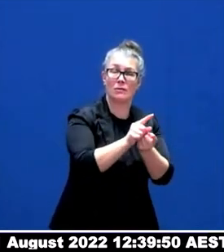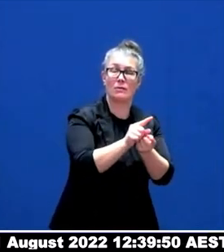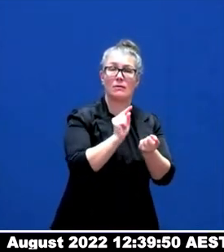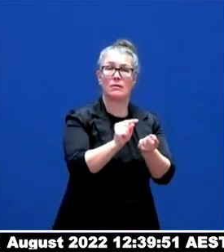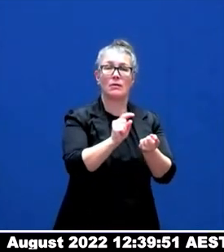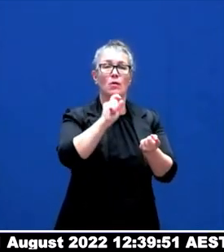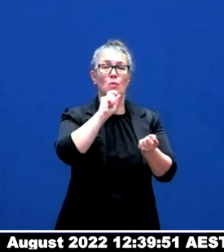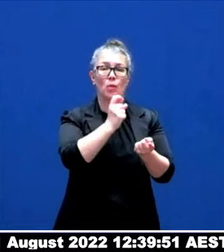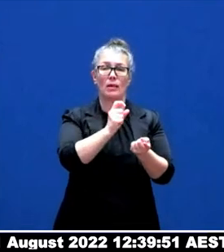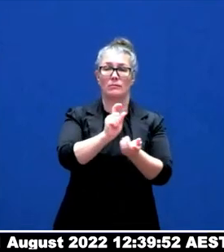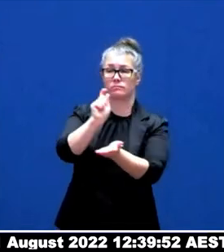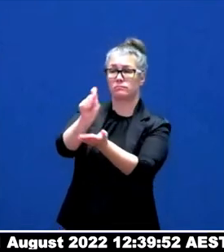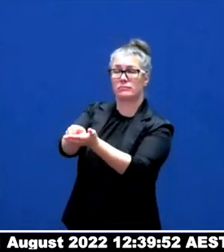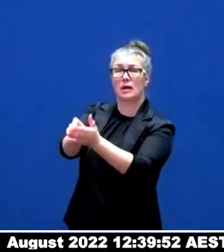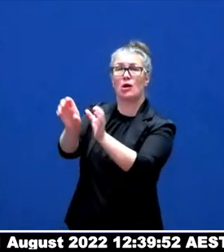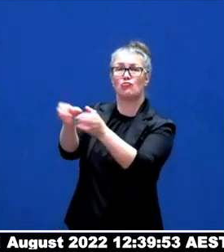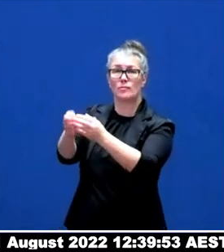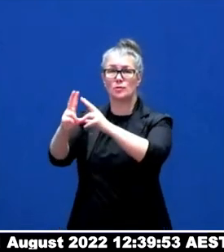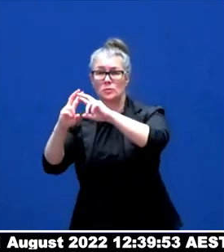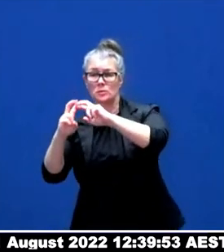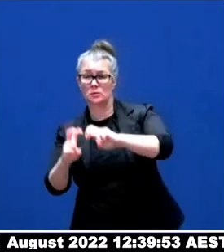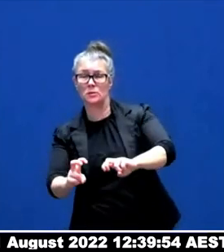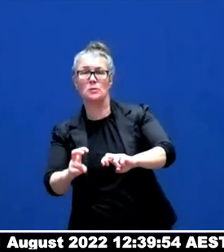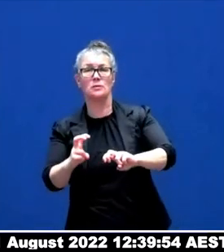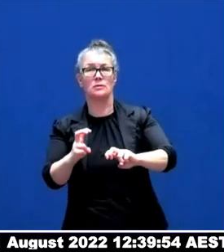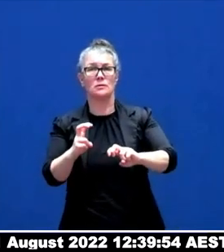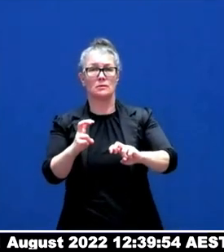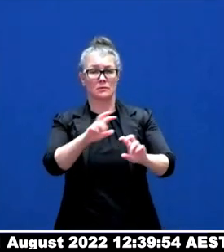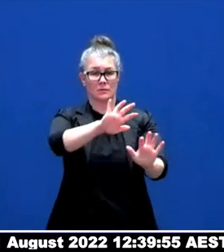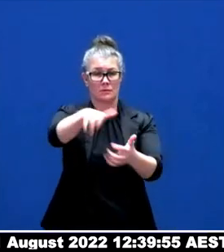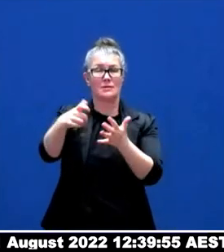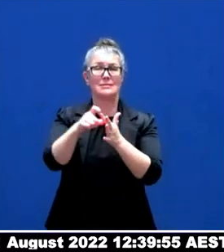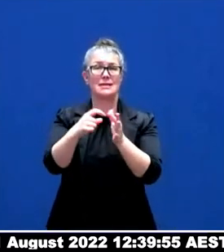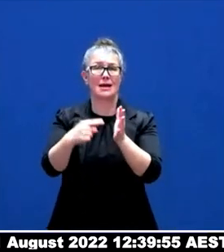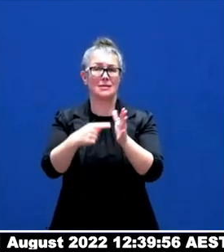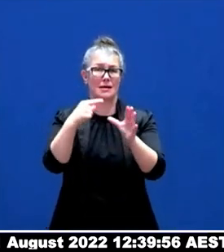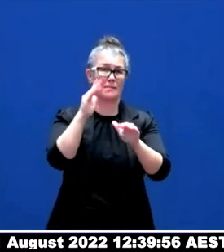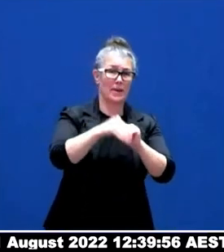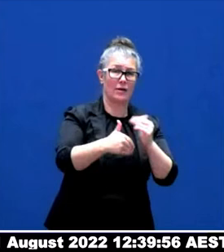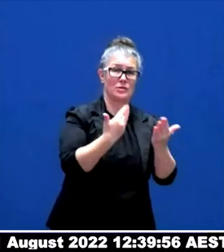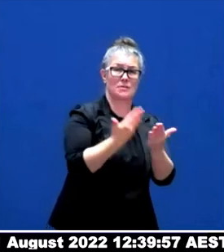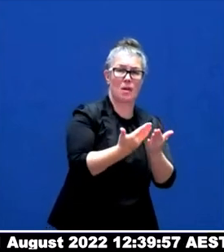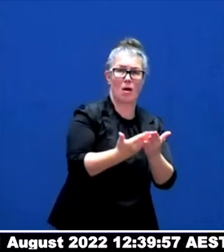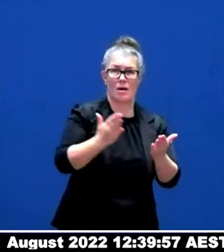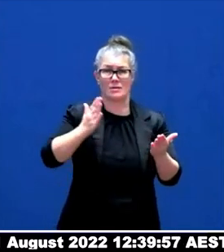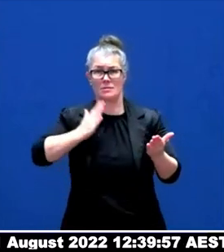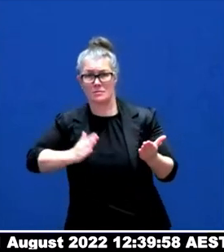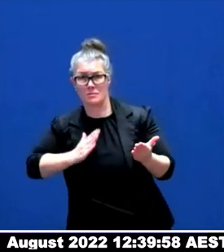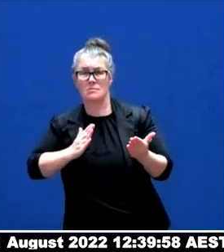a body to look at, in the first instance, some good data on supply and demand and need for people with a disability and housing.